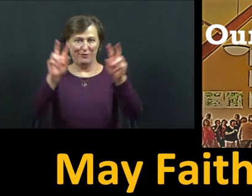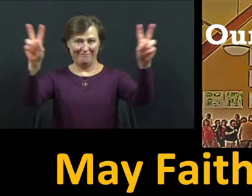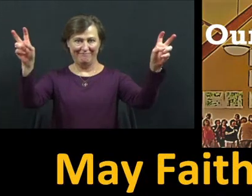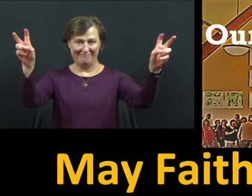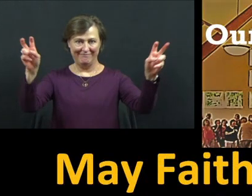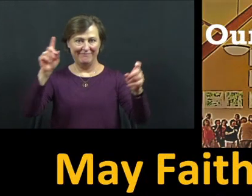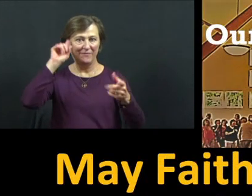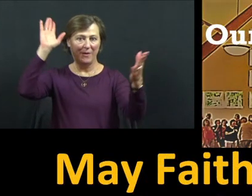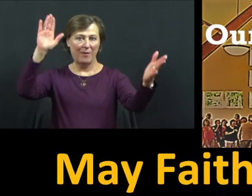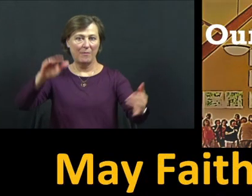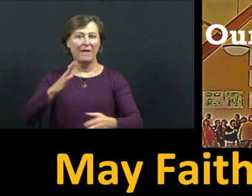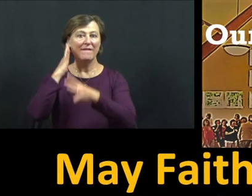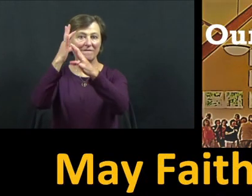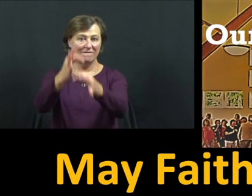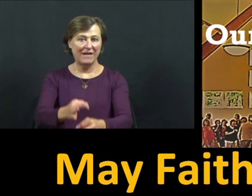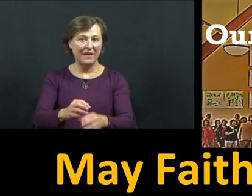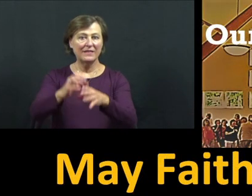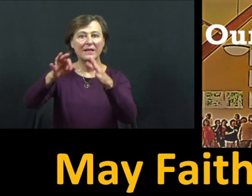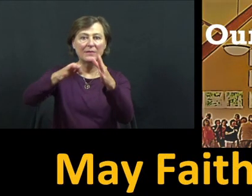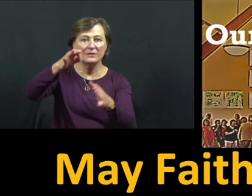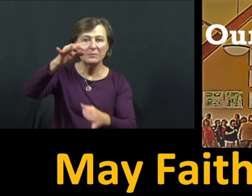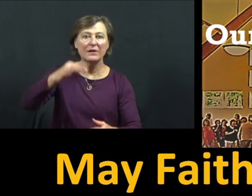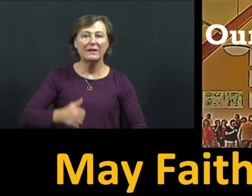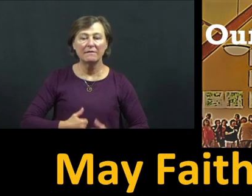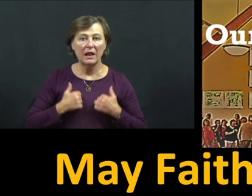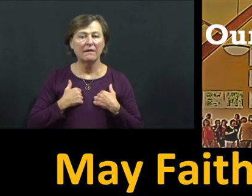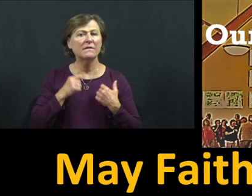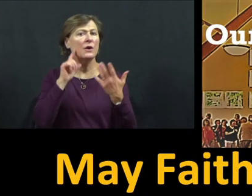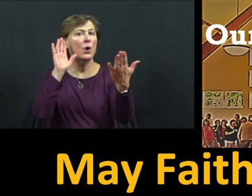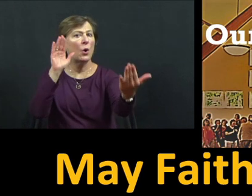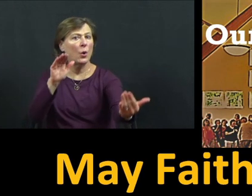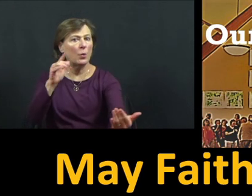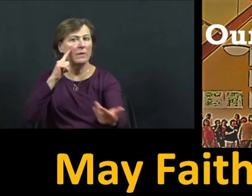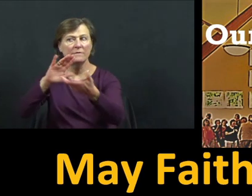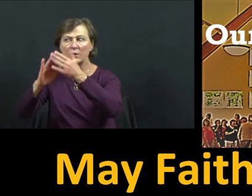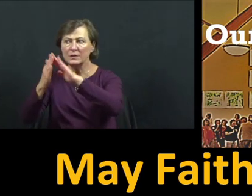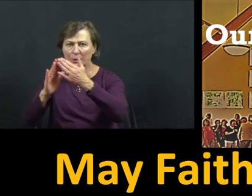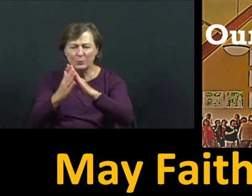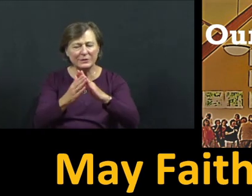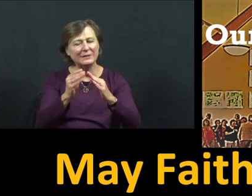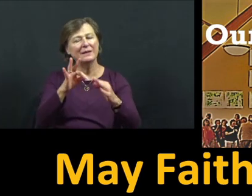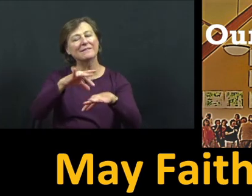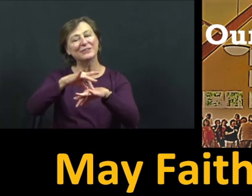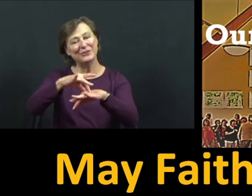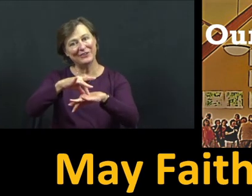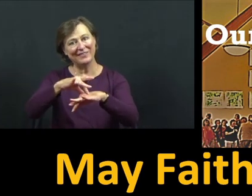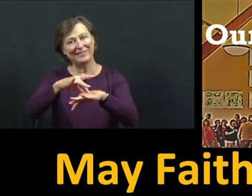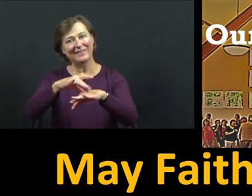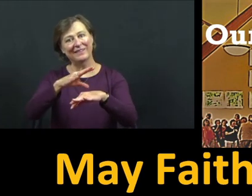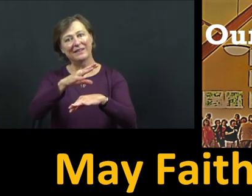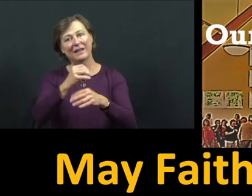"May faith in the spirit of life, hope for the community of earth,